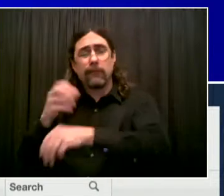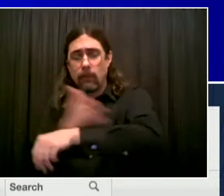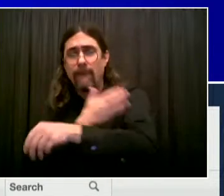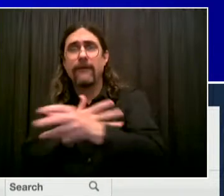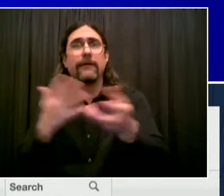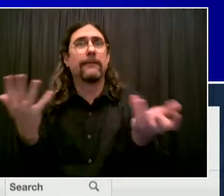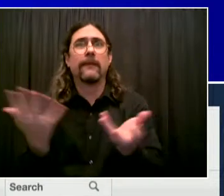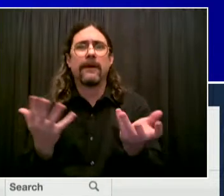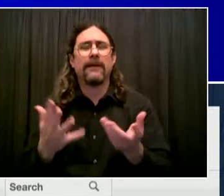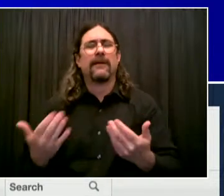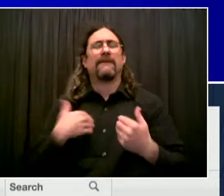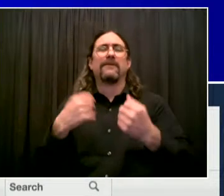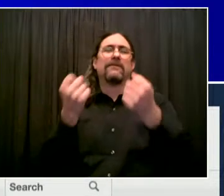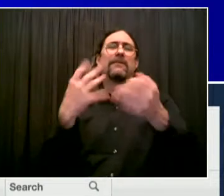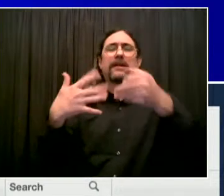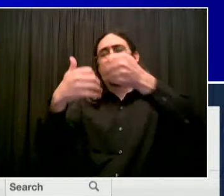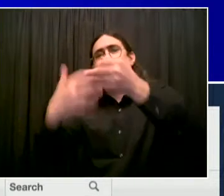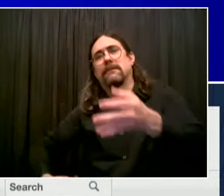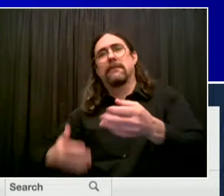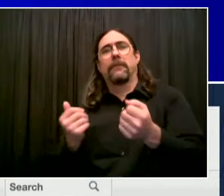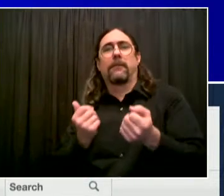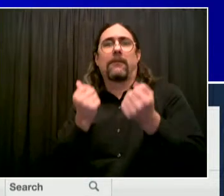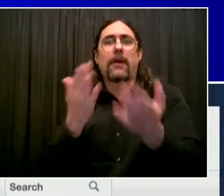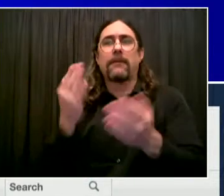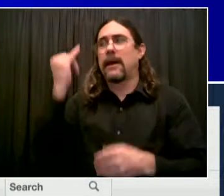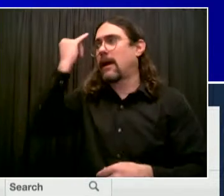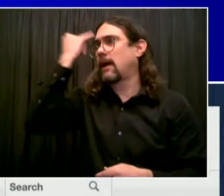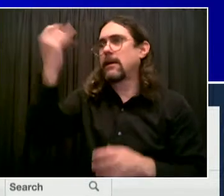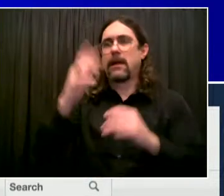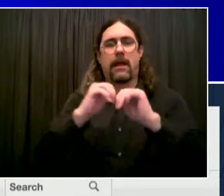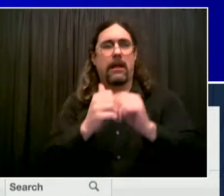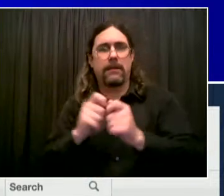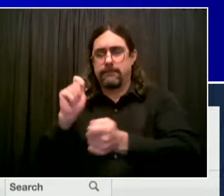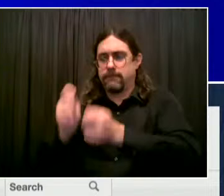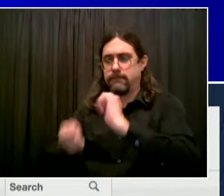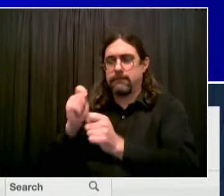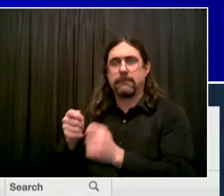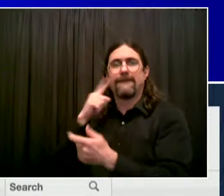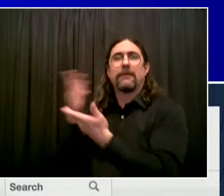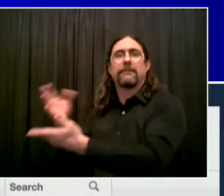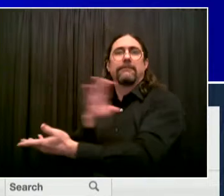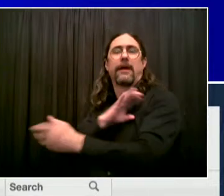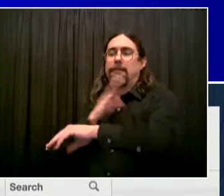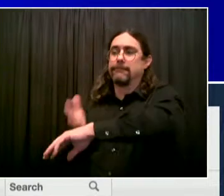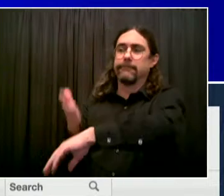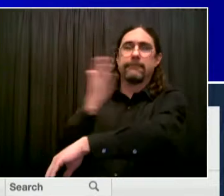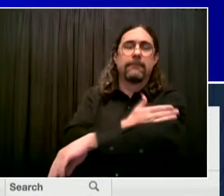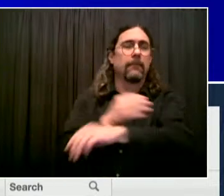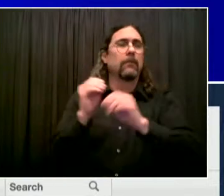OF NEW POLICIES IT WILL BE CHANGED. ONE O OTF HHE AREAS